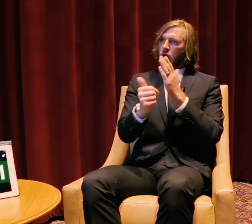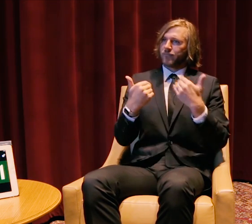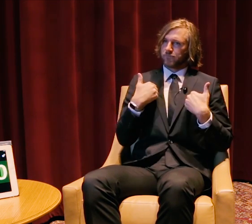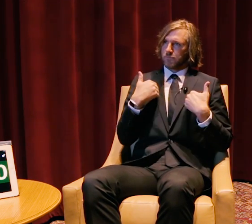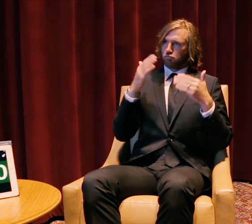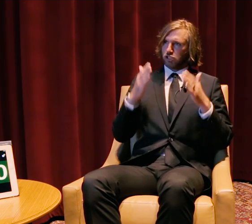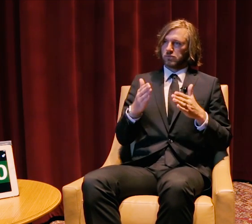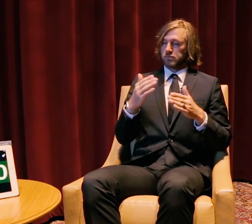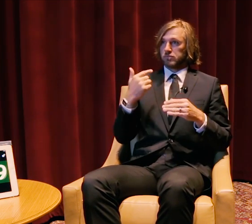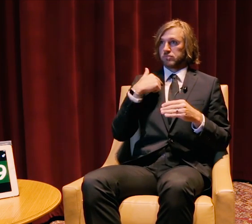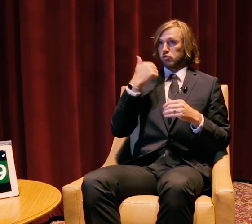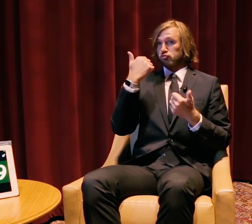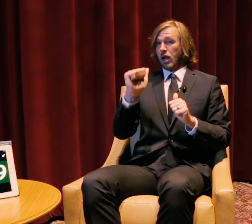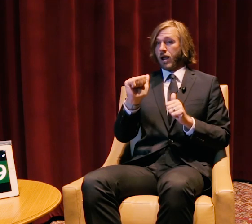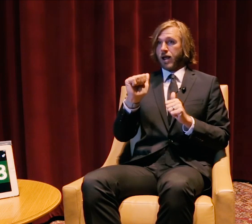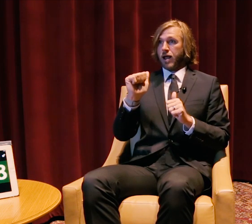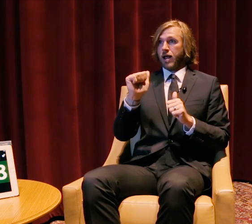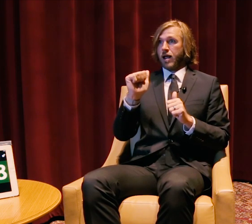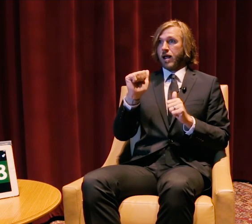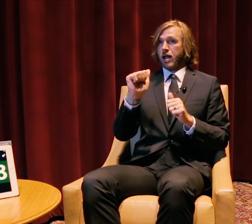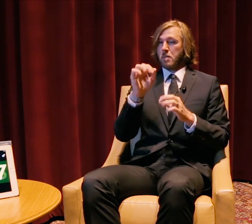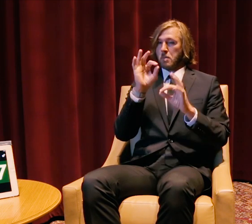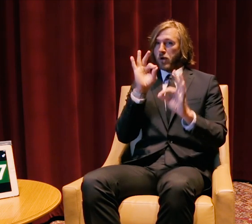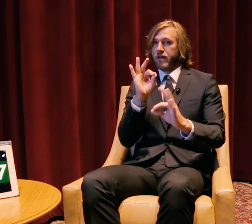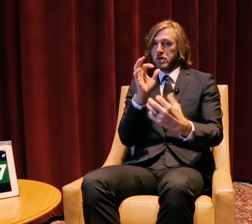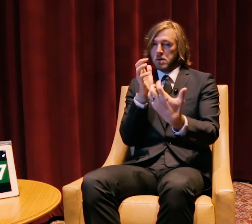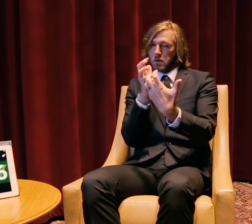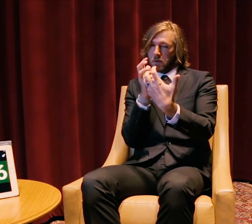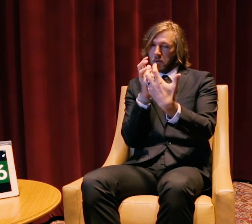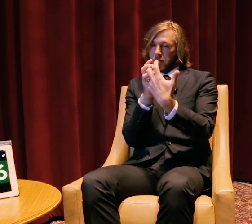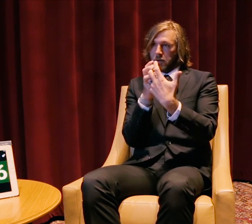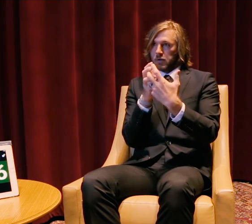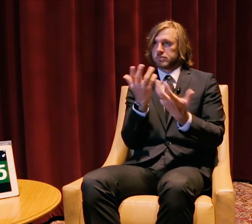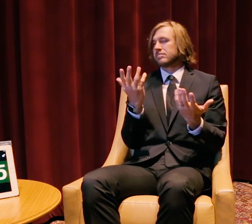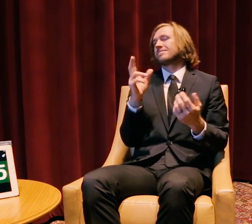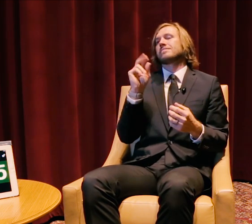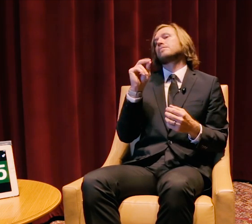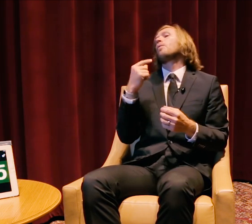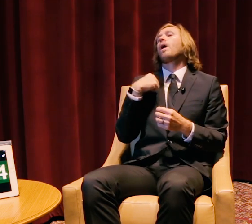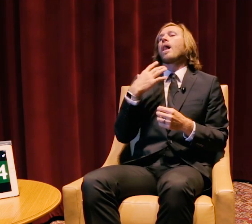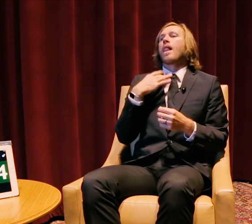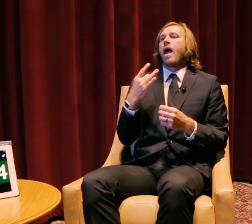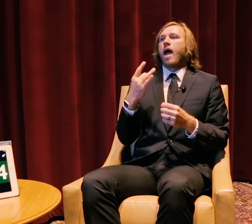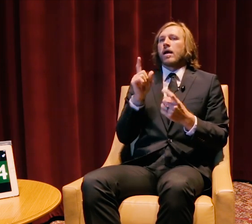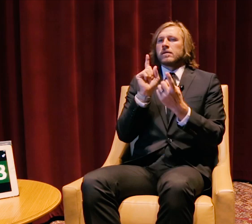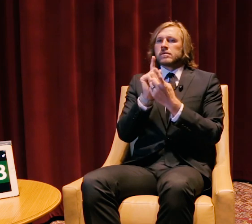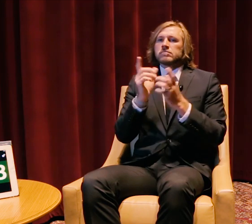We don't always try to fit something perfectly into a box. But we love to meet and talk to and hire people